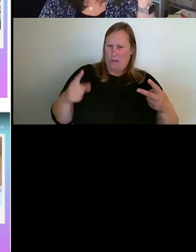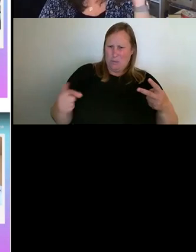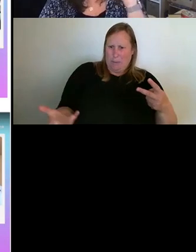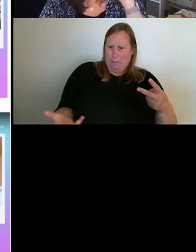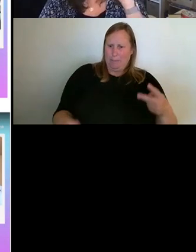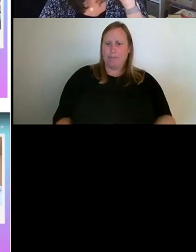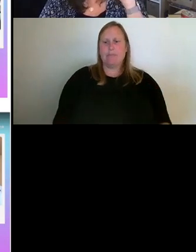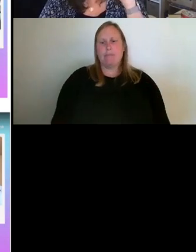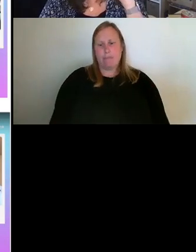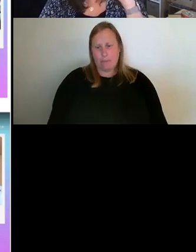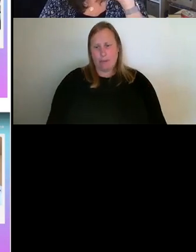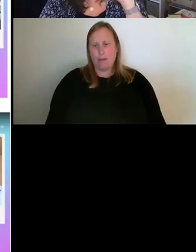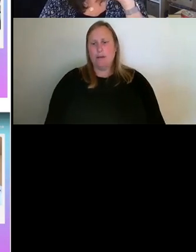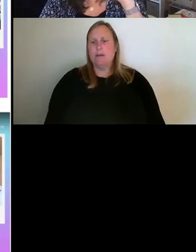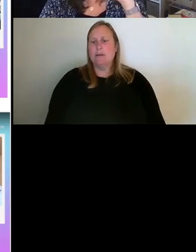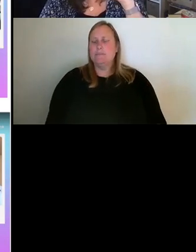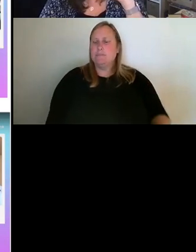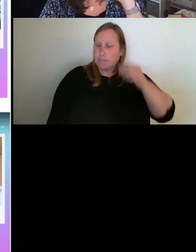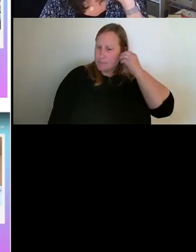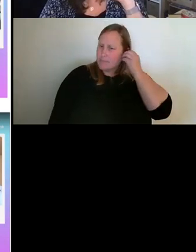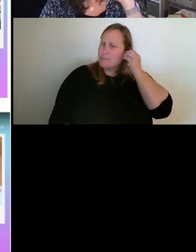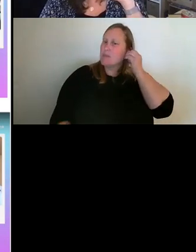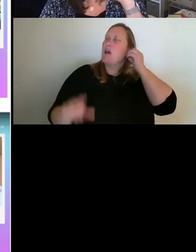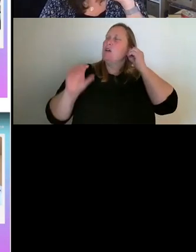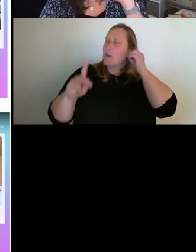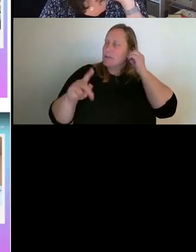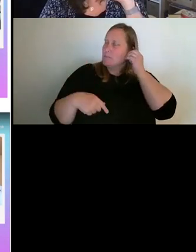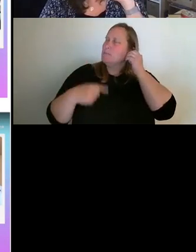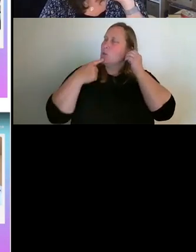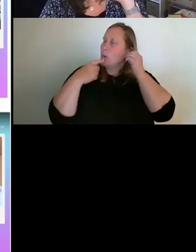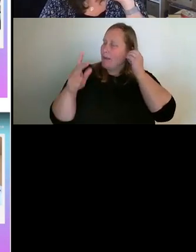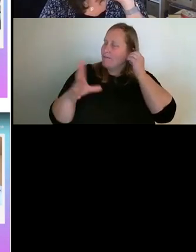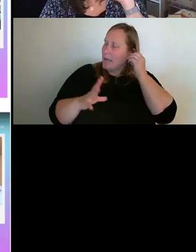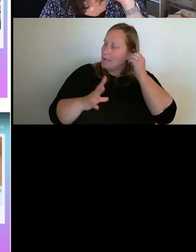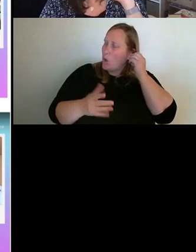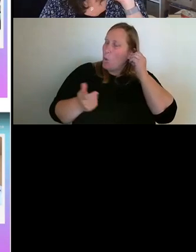Watch both sessions in full before you make